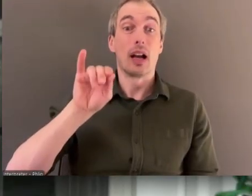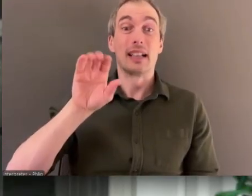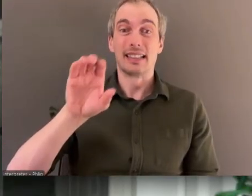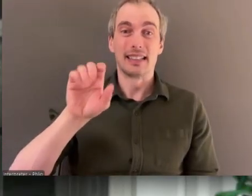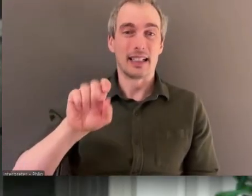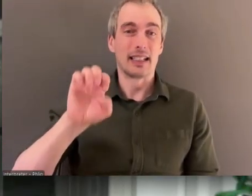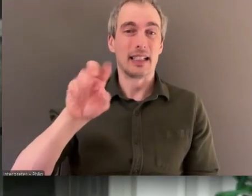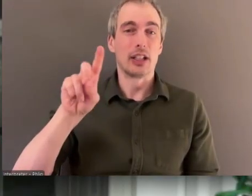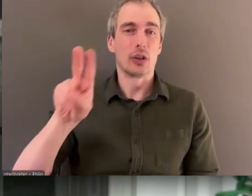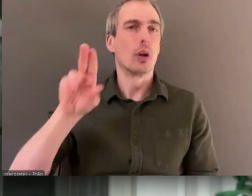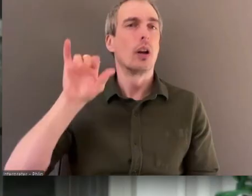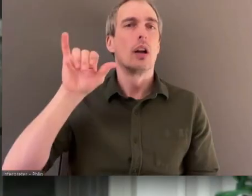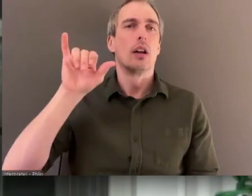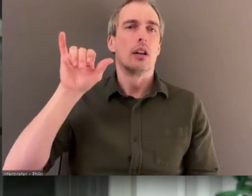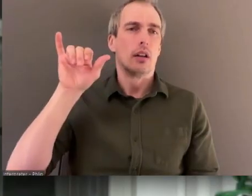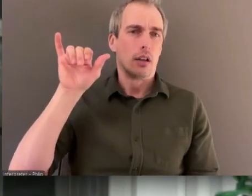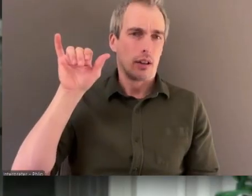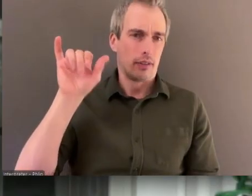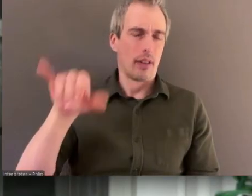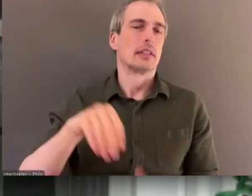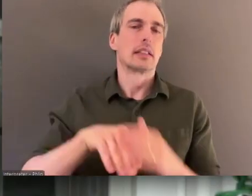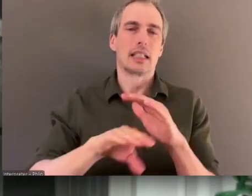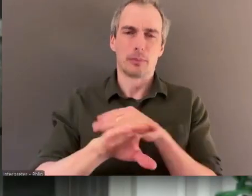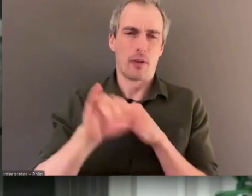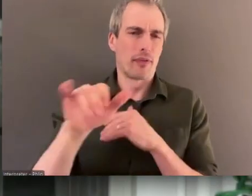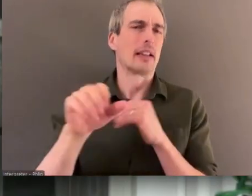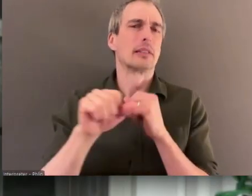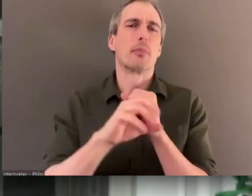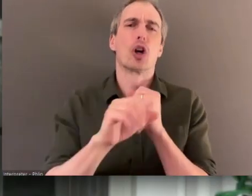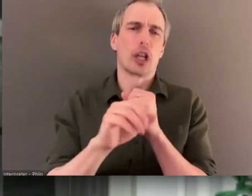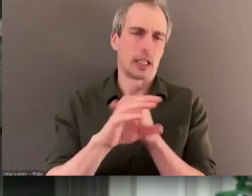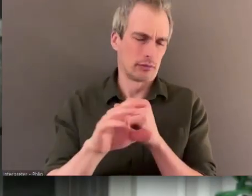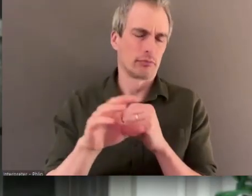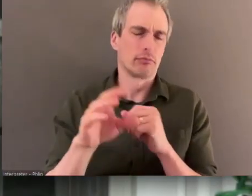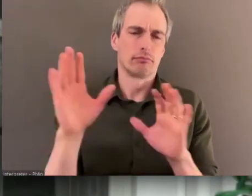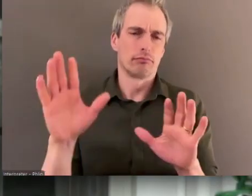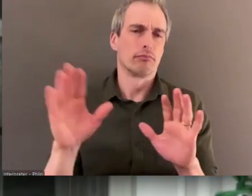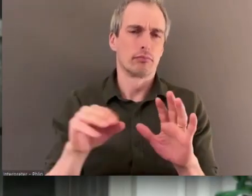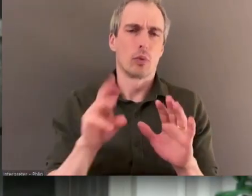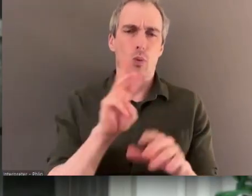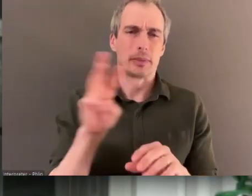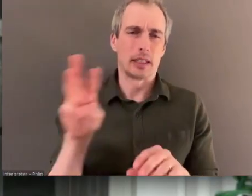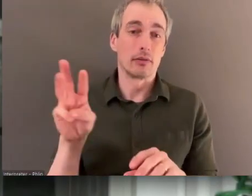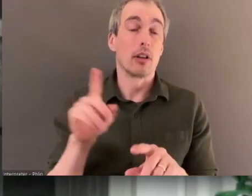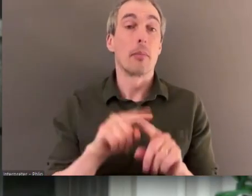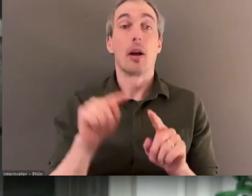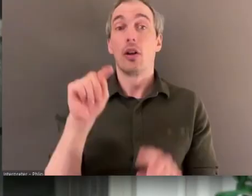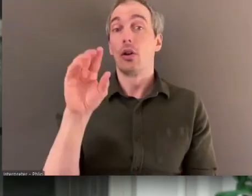The tool itself, what Dylan was demoing and walking through is more of an example